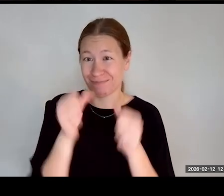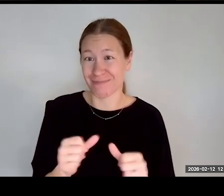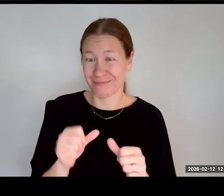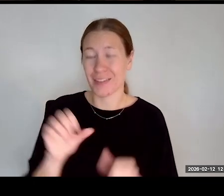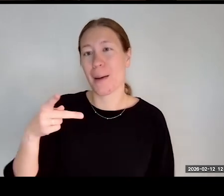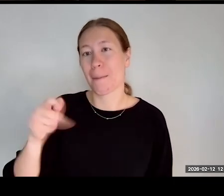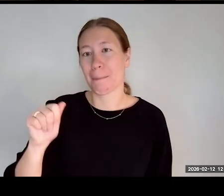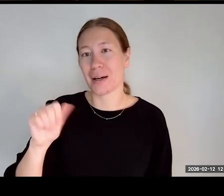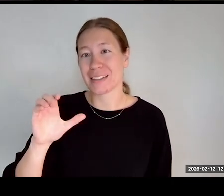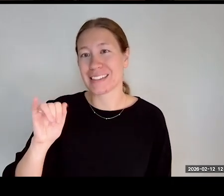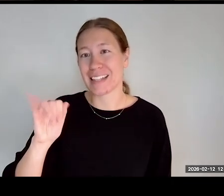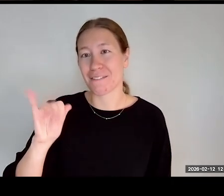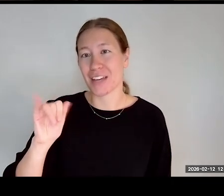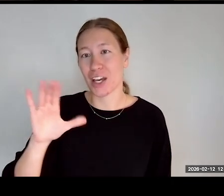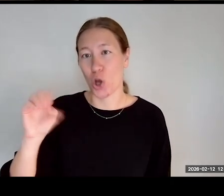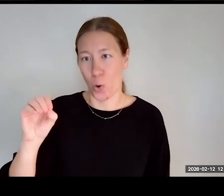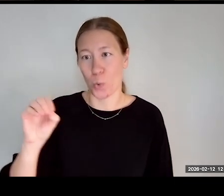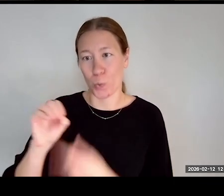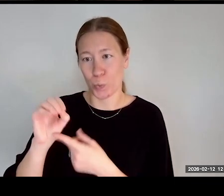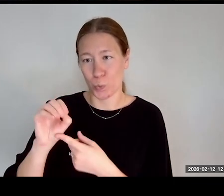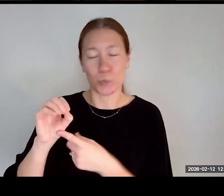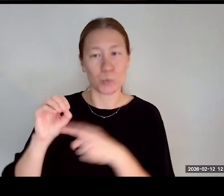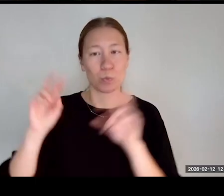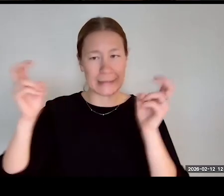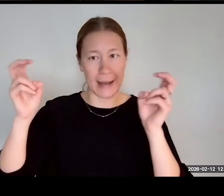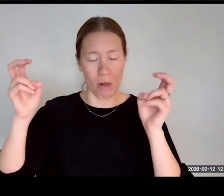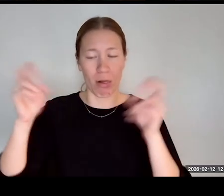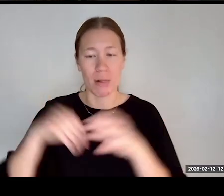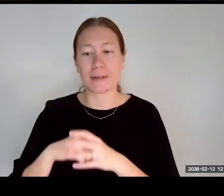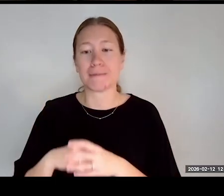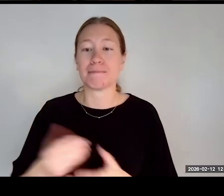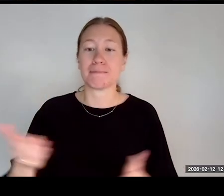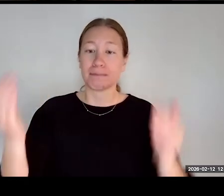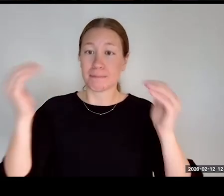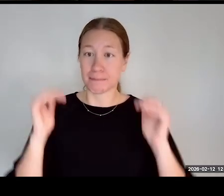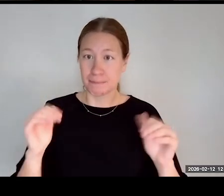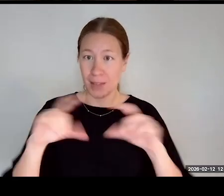that's our document title is in Pacifico. We have our text box font, which is Candara.